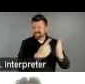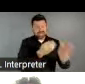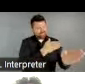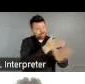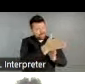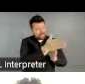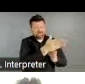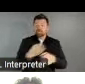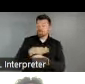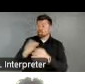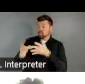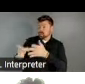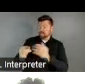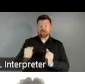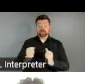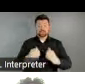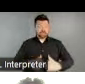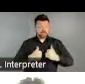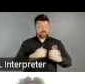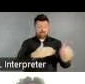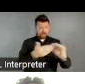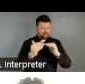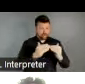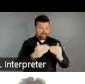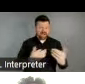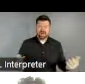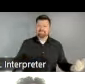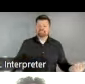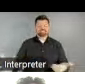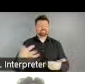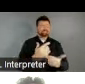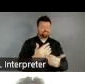and local residents together to enhance the quality of life in rural America through creative